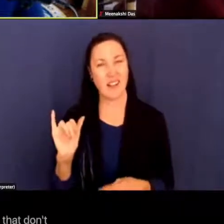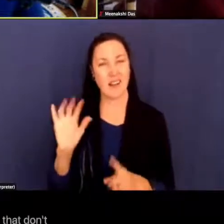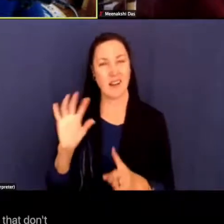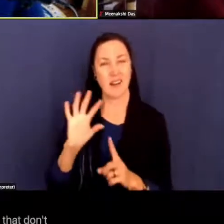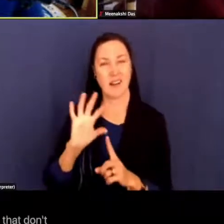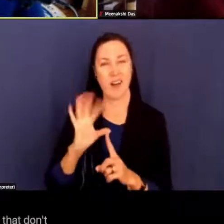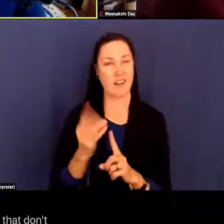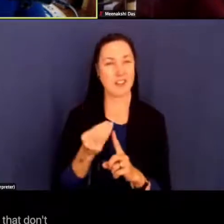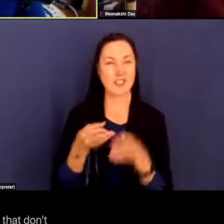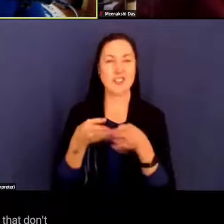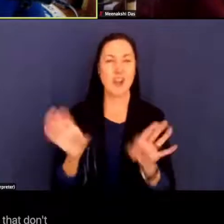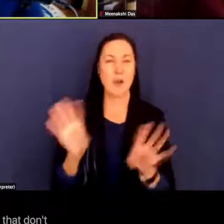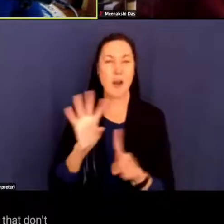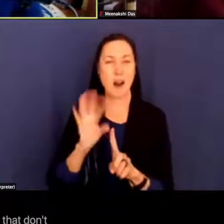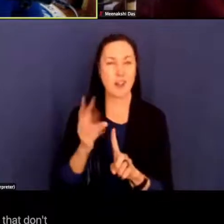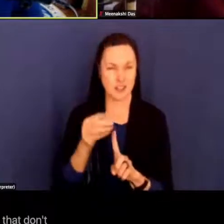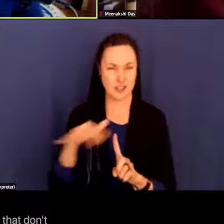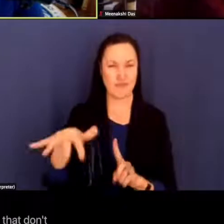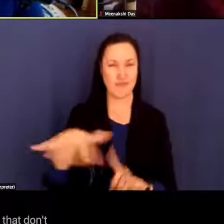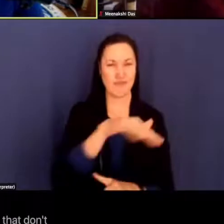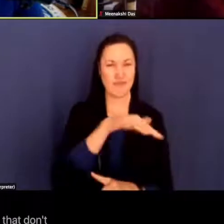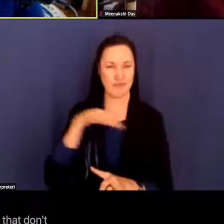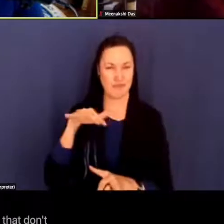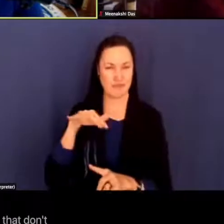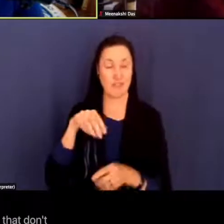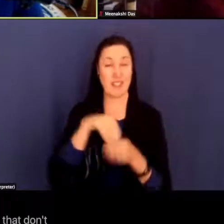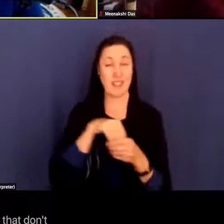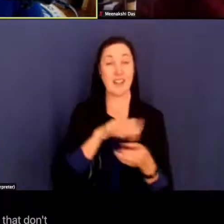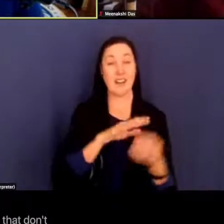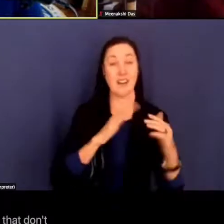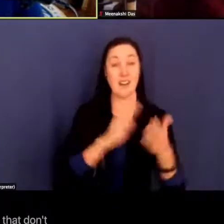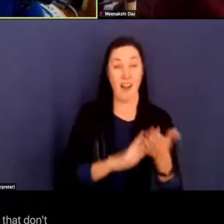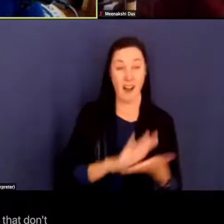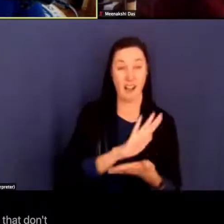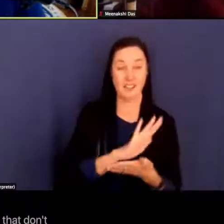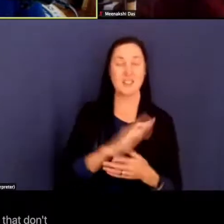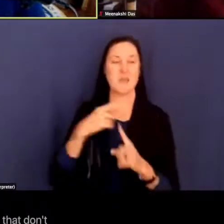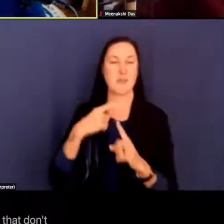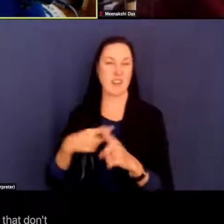both unfortunately in academia and in the industry that I'm part of around kind of